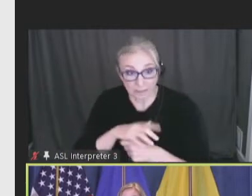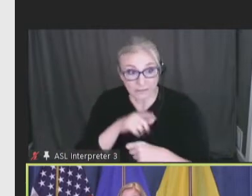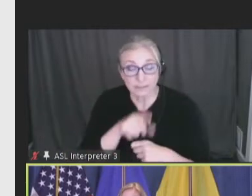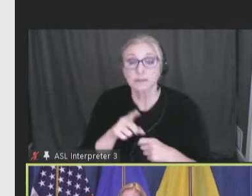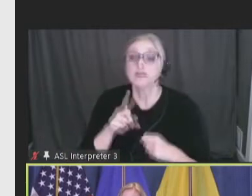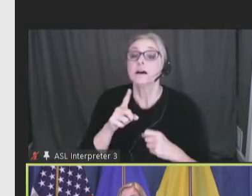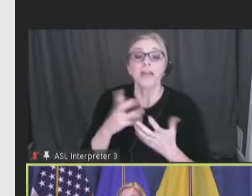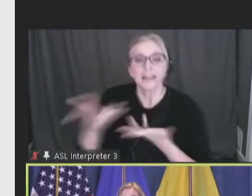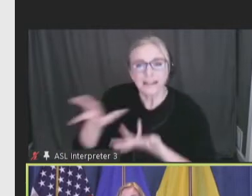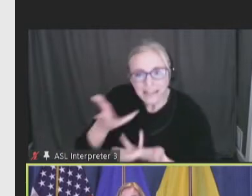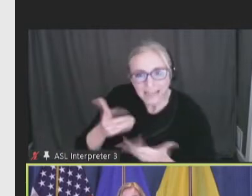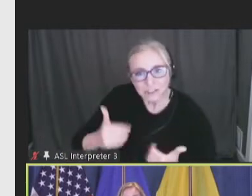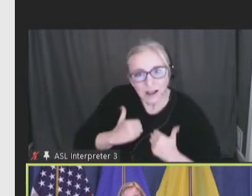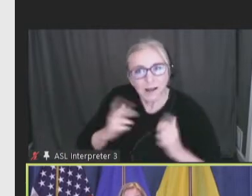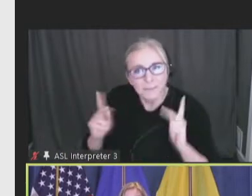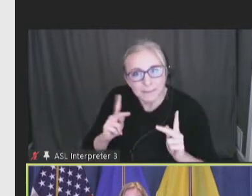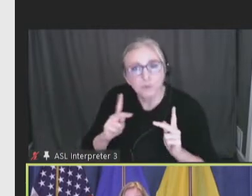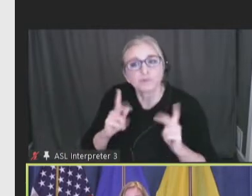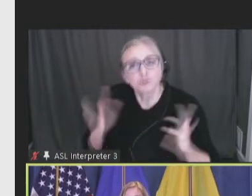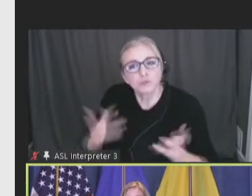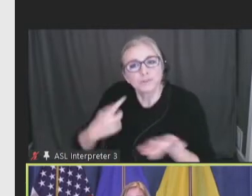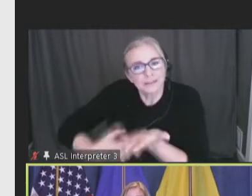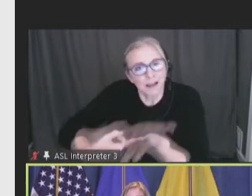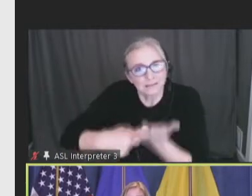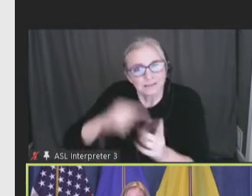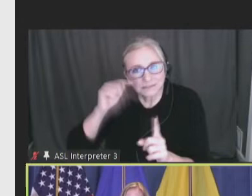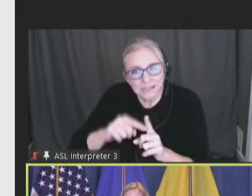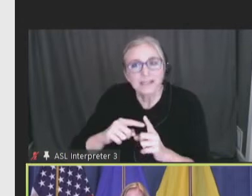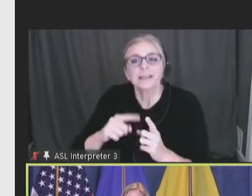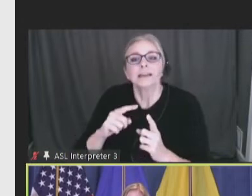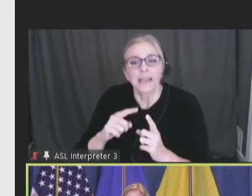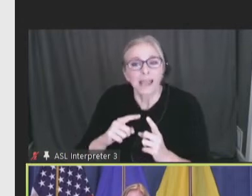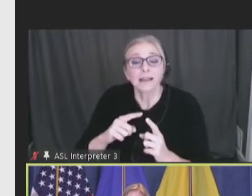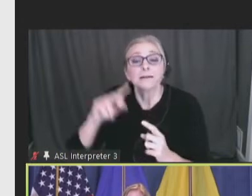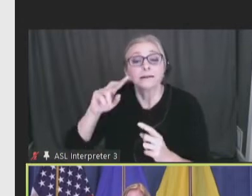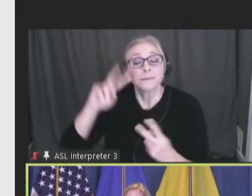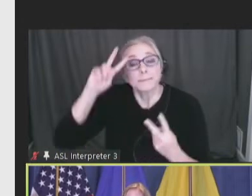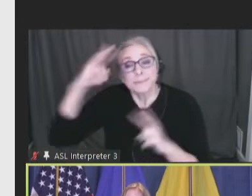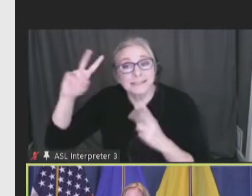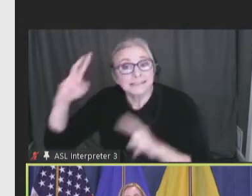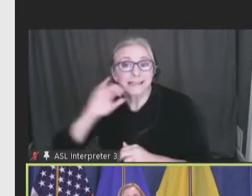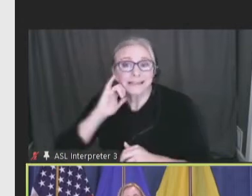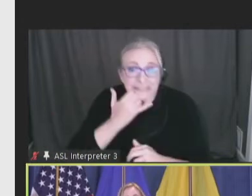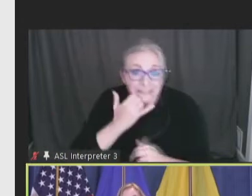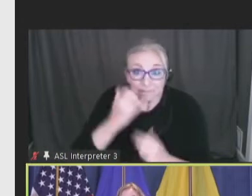engaged young adults into conversations. And mis- and disinformation around COVID-19 while also